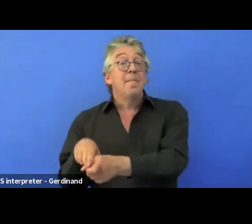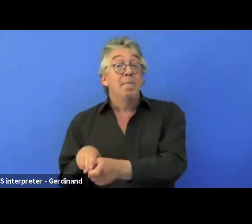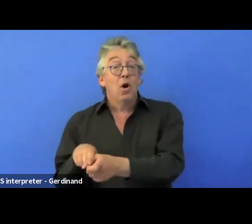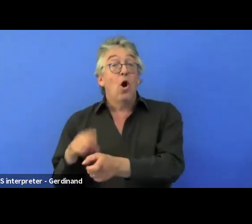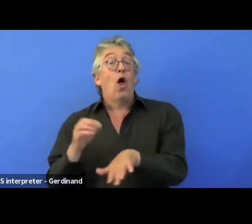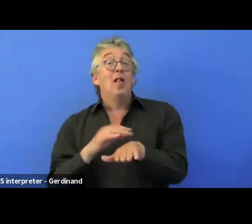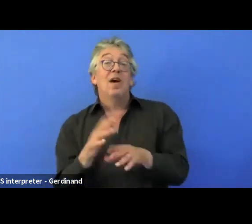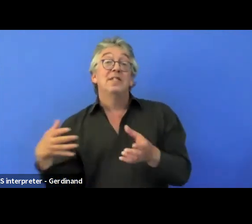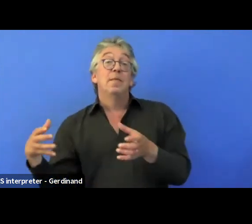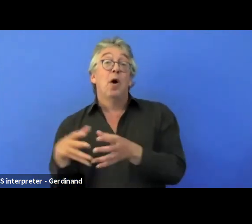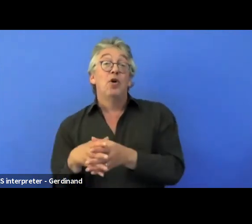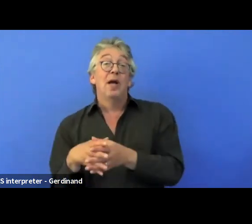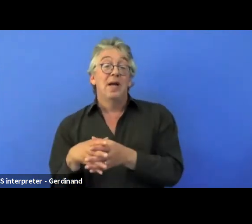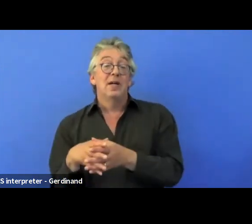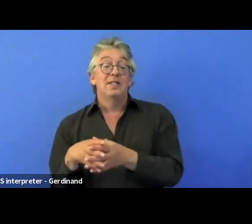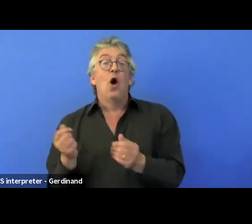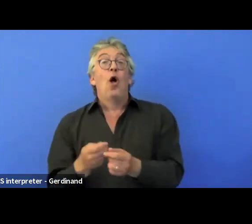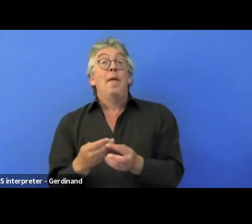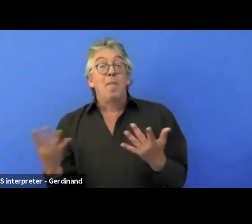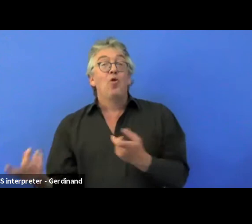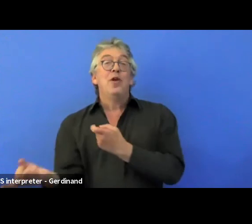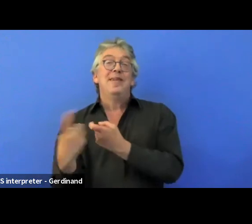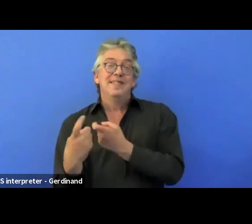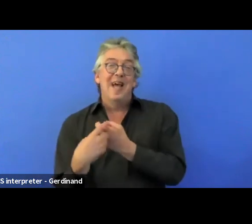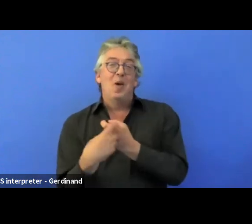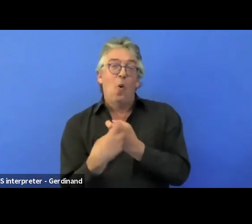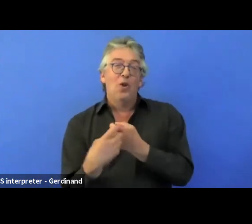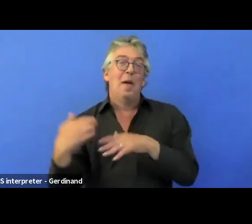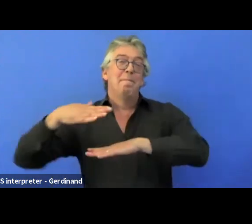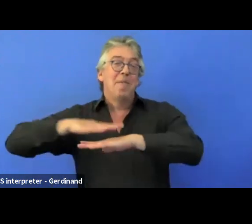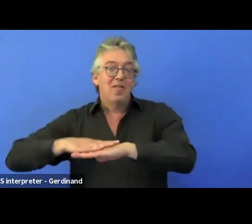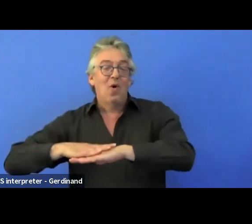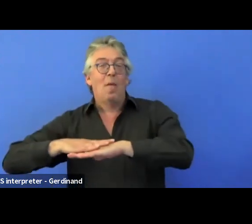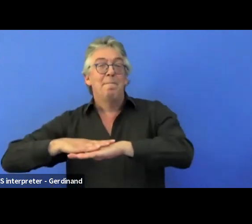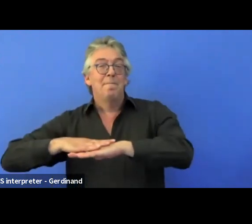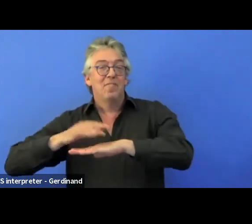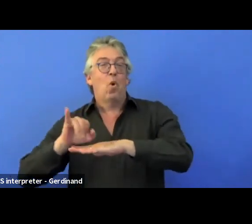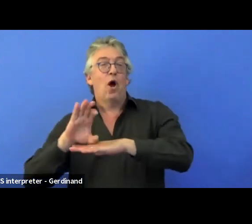the Multi-Stakeholder Platform on ICT and standardisation,